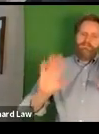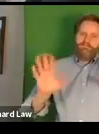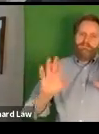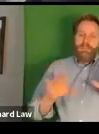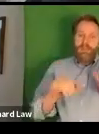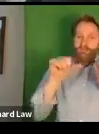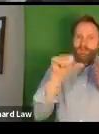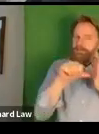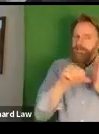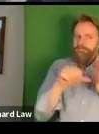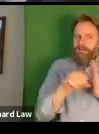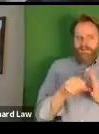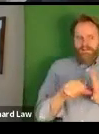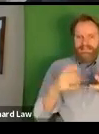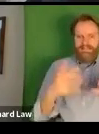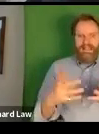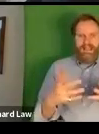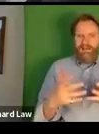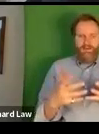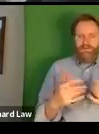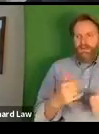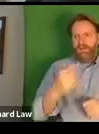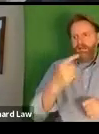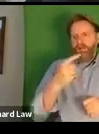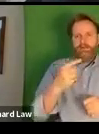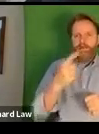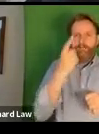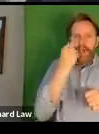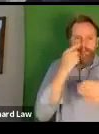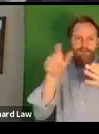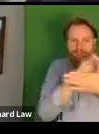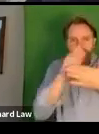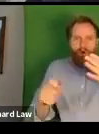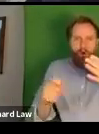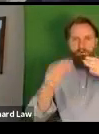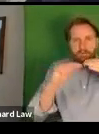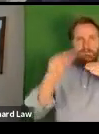beat any threshold when most people are at home it is going to be to ask people